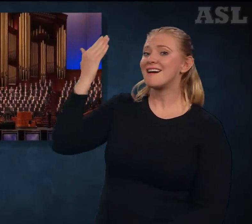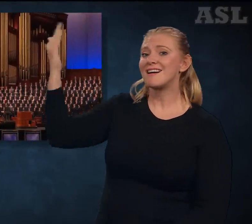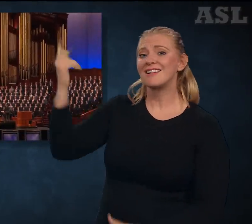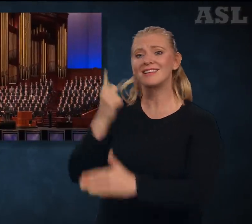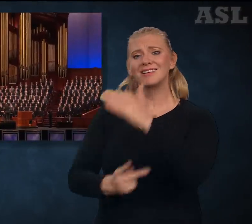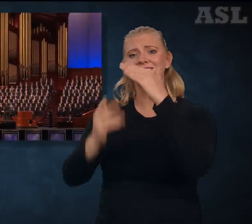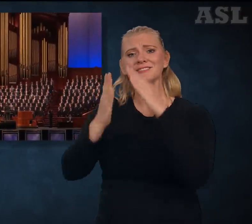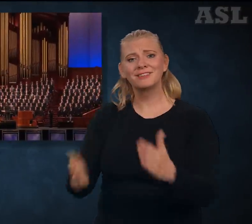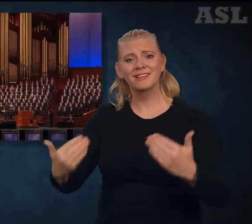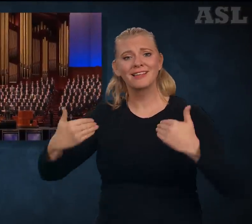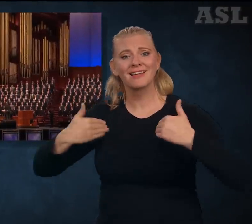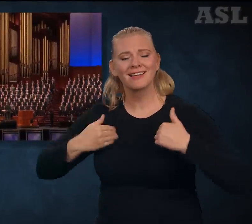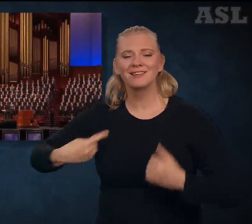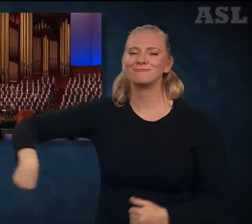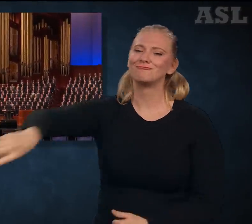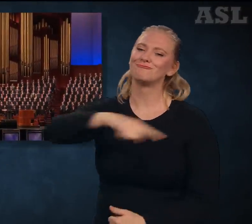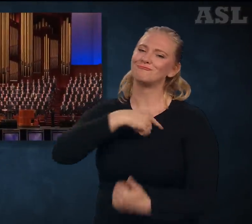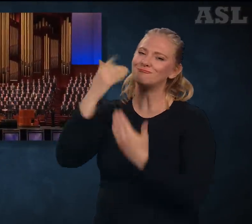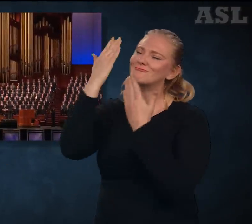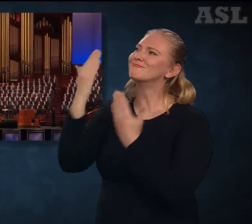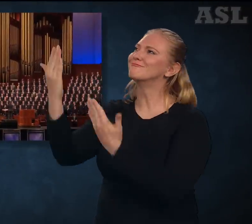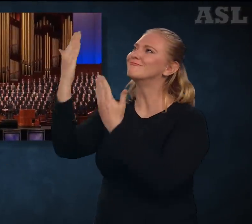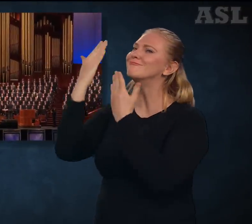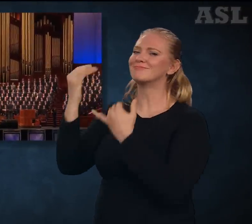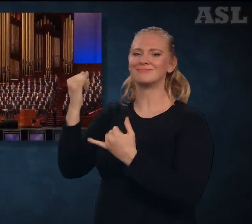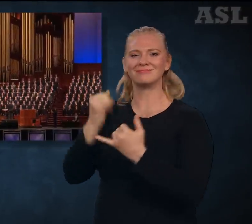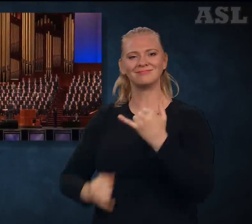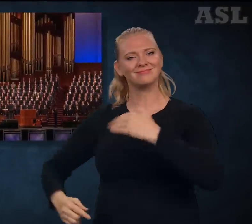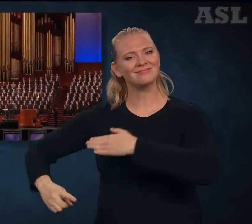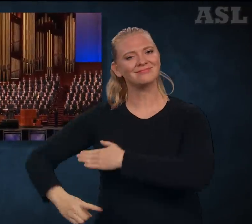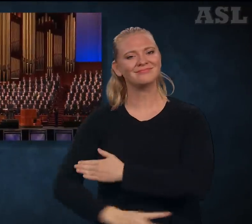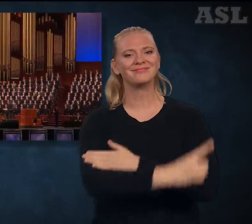WE THANK THEE, O GOD, FOR A PROPHET